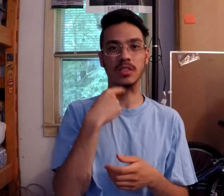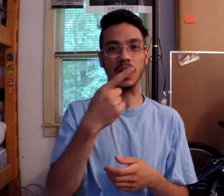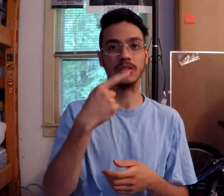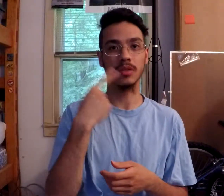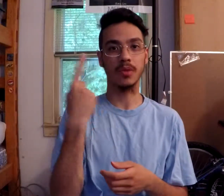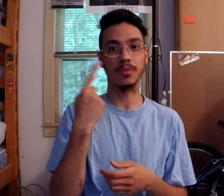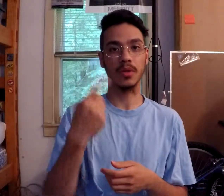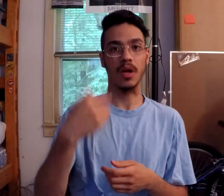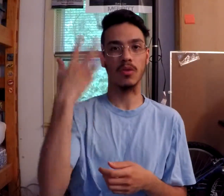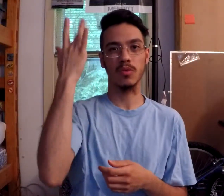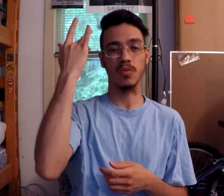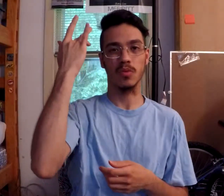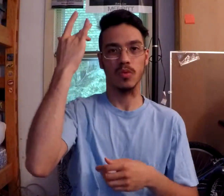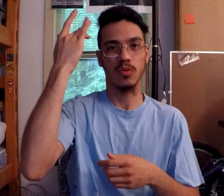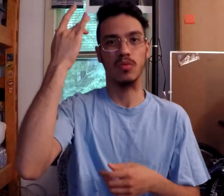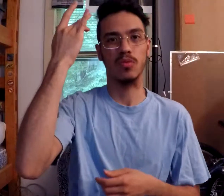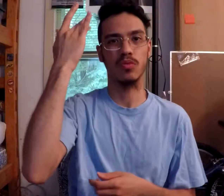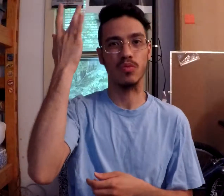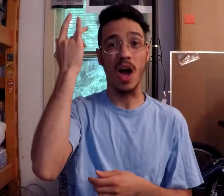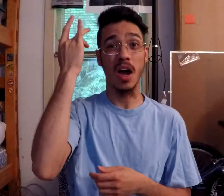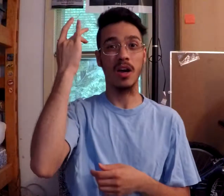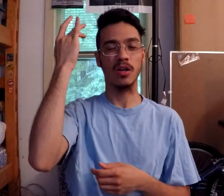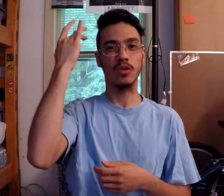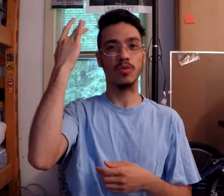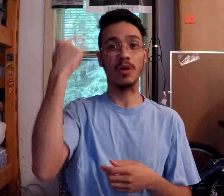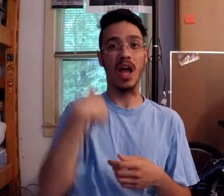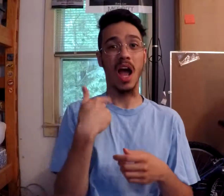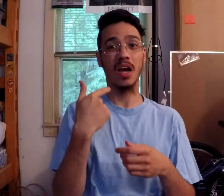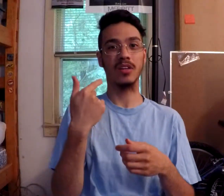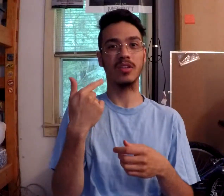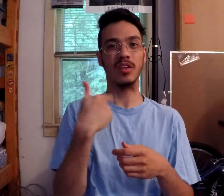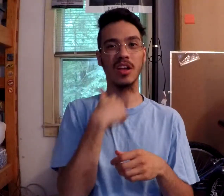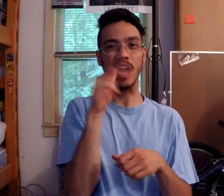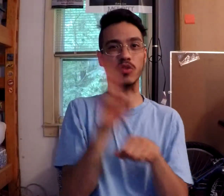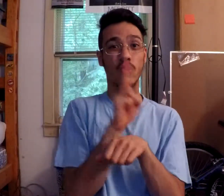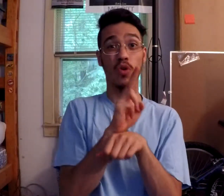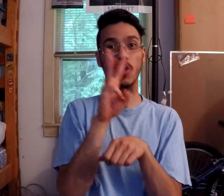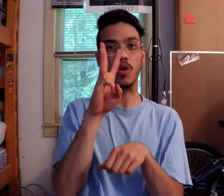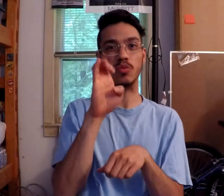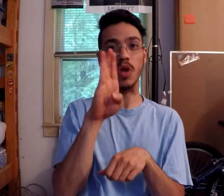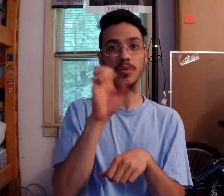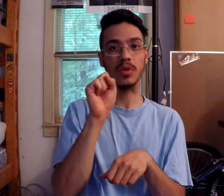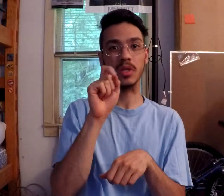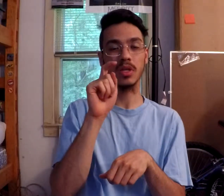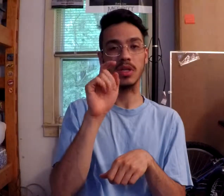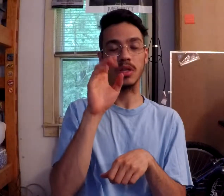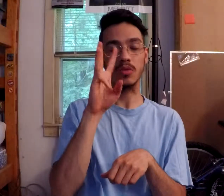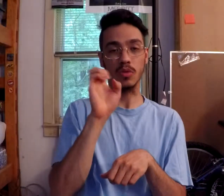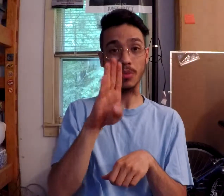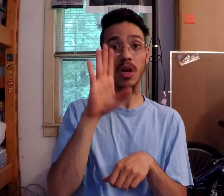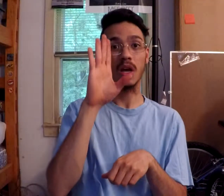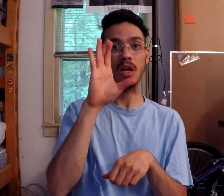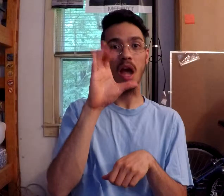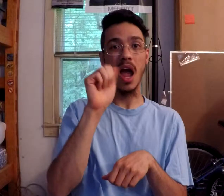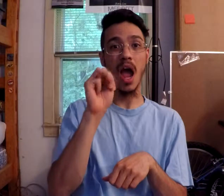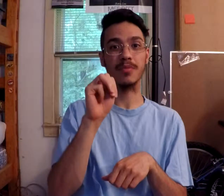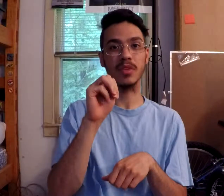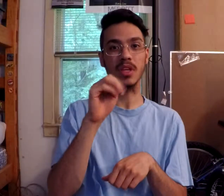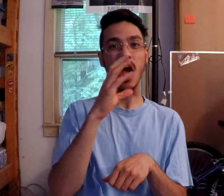I telling you something why I don't use a webcam (camera).